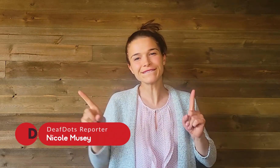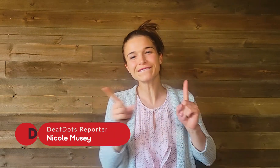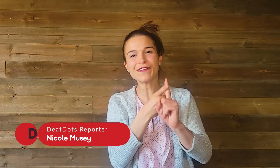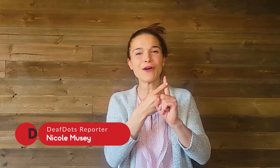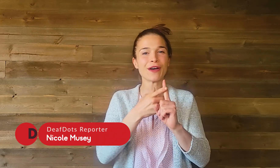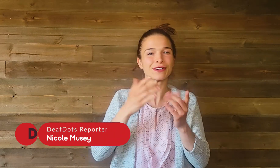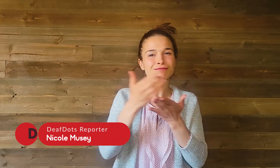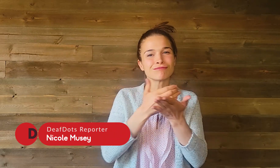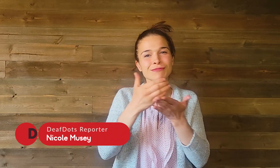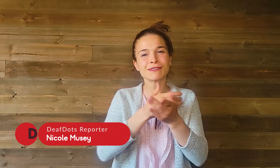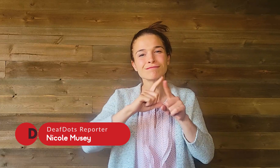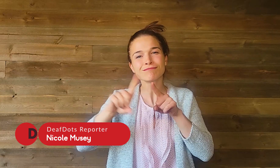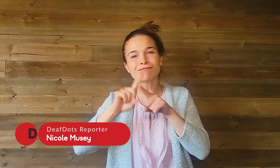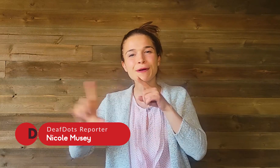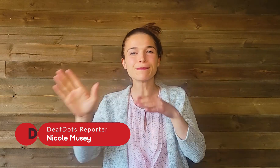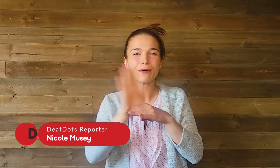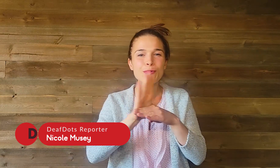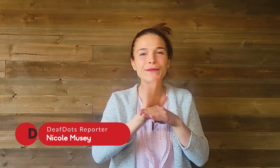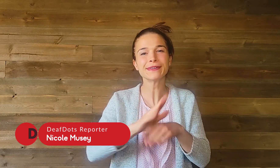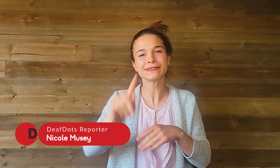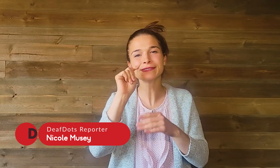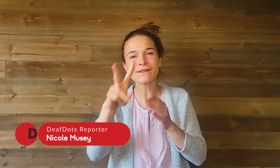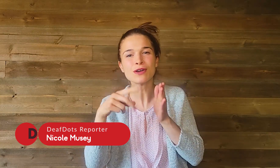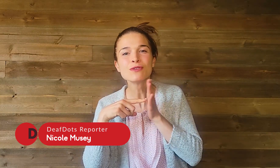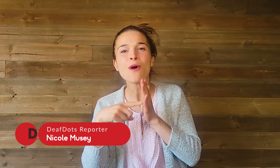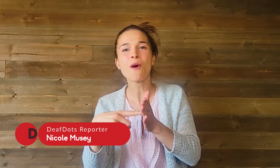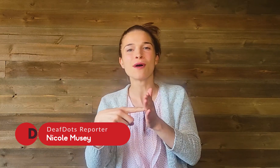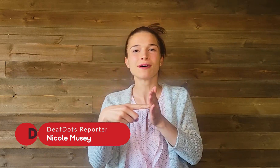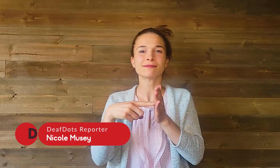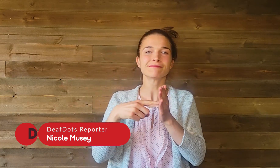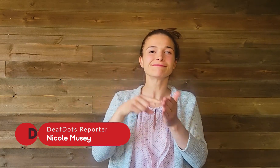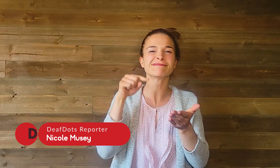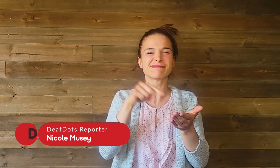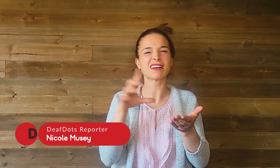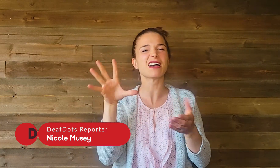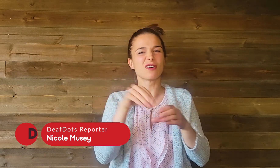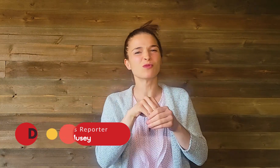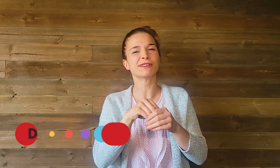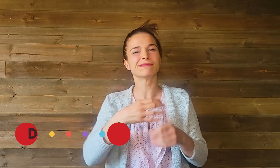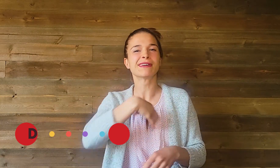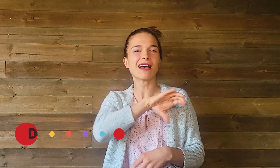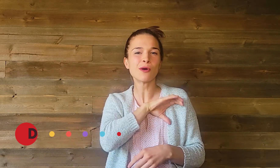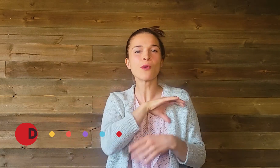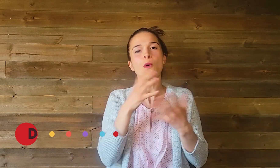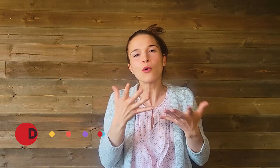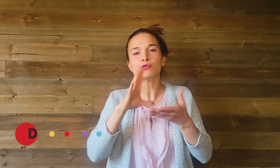launching its first-ever "Celebrating Disability with Dimension"